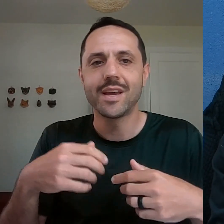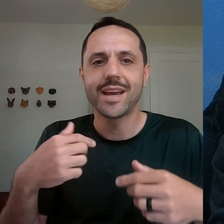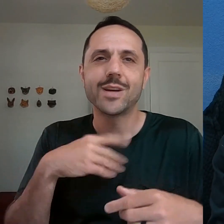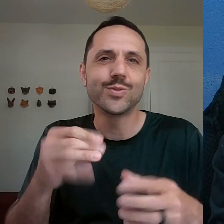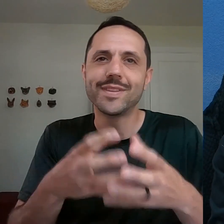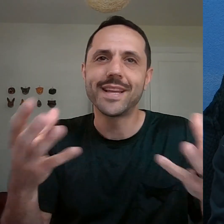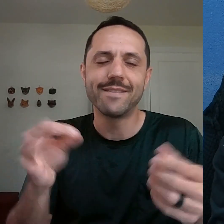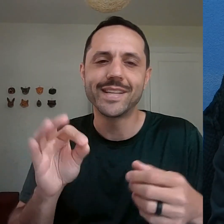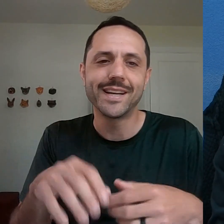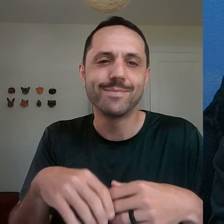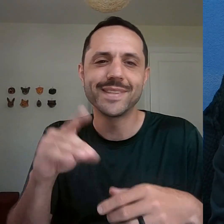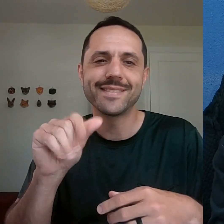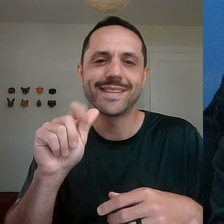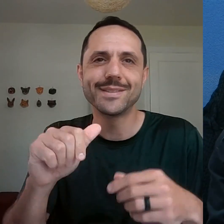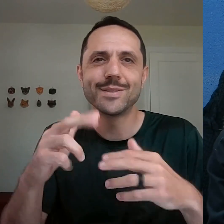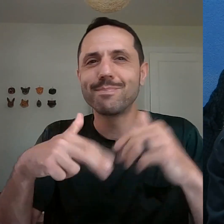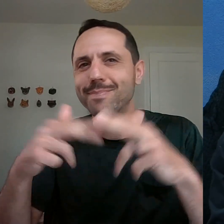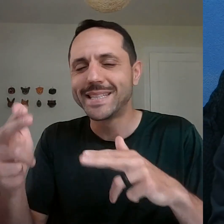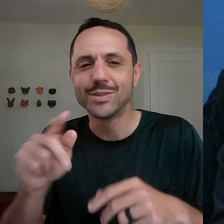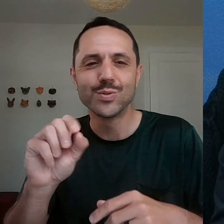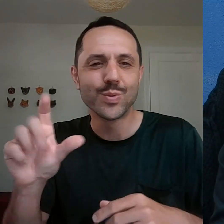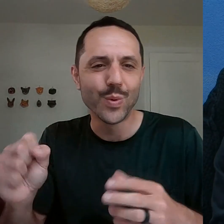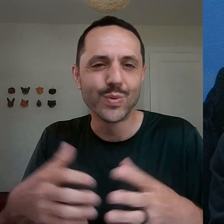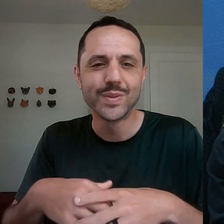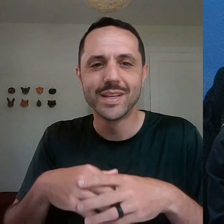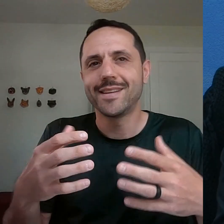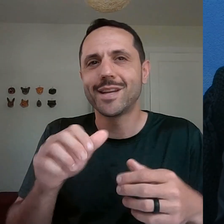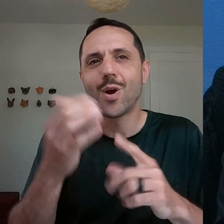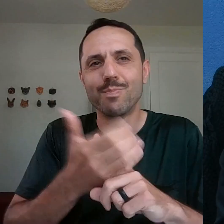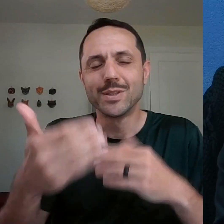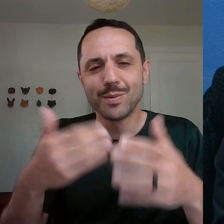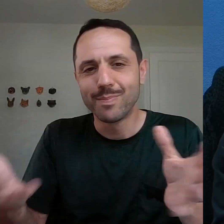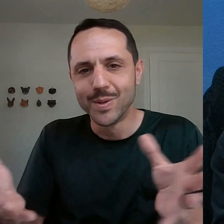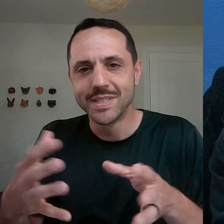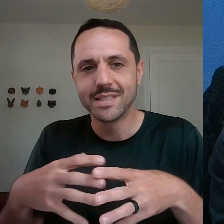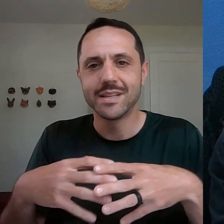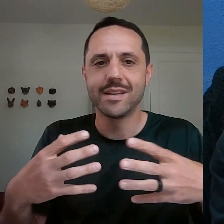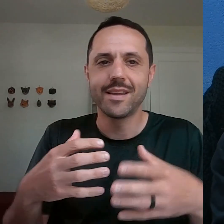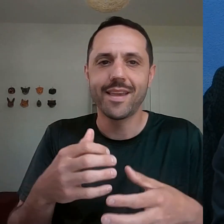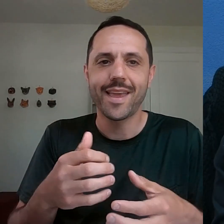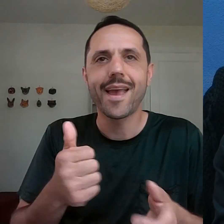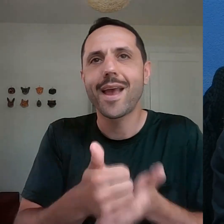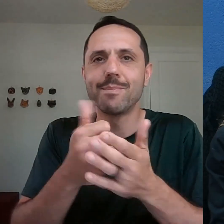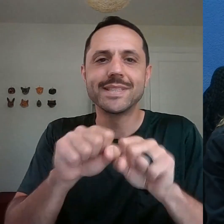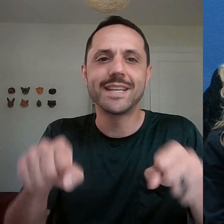and I do a lot of data building tools, automating processes, helping the systems